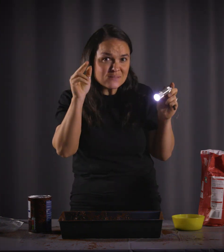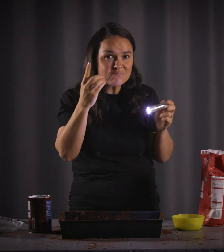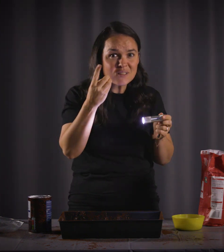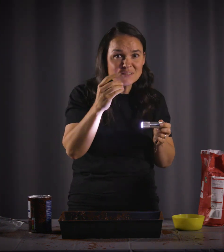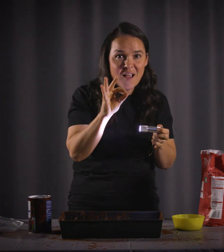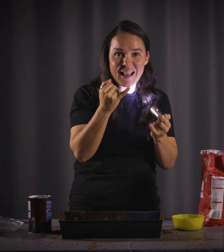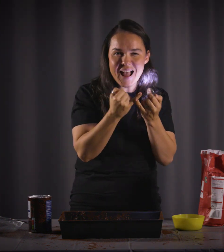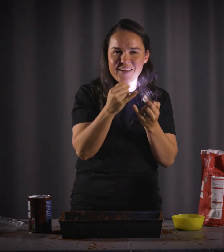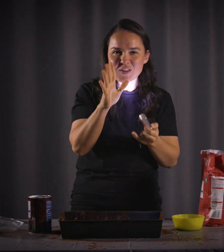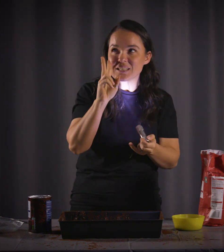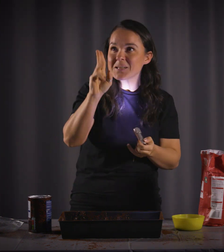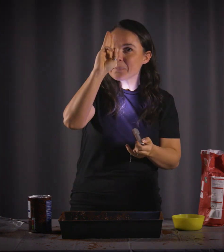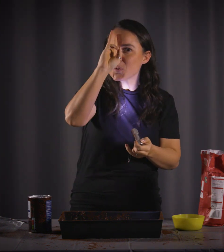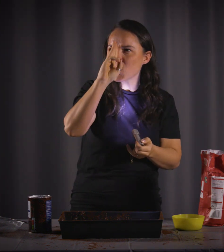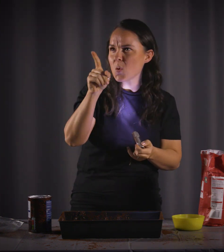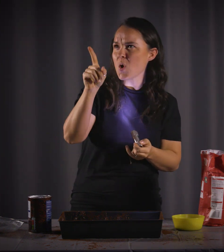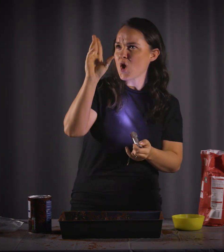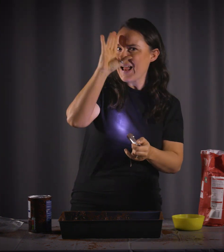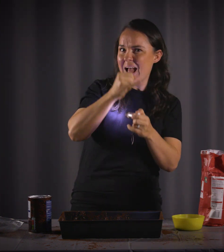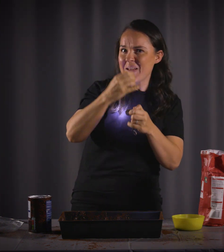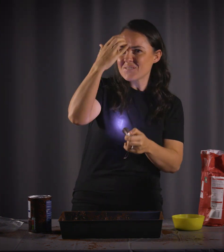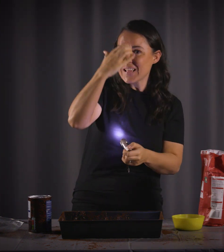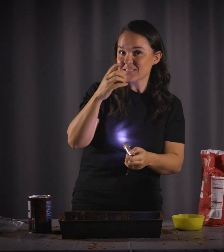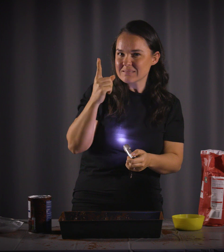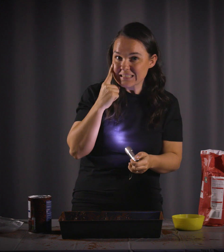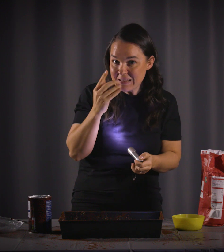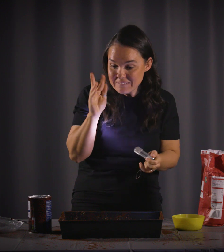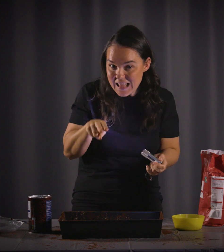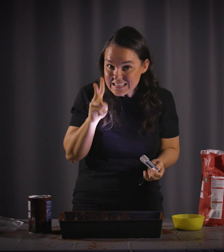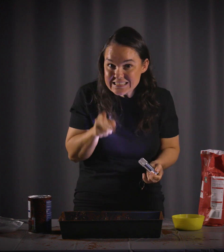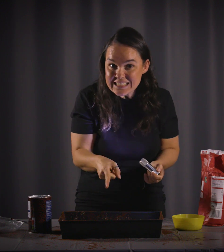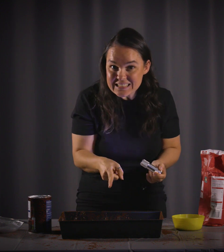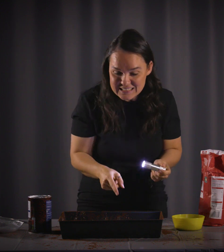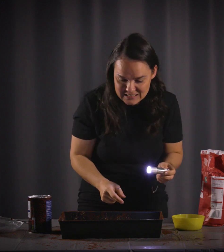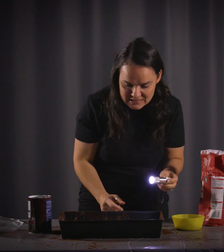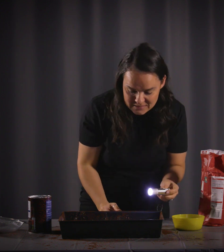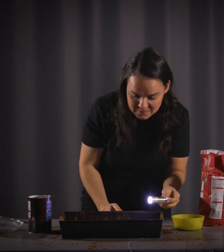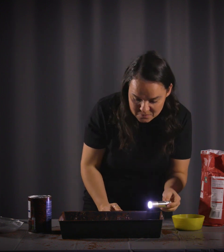or rabbits, or dogs. We can recognise them on the Moon, but how about here?